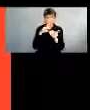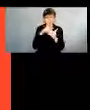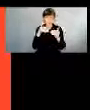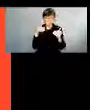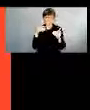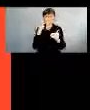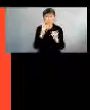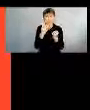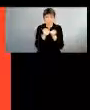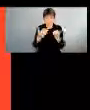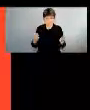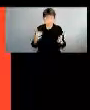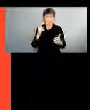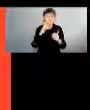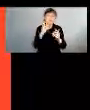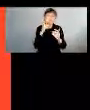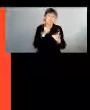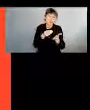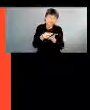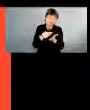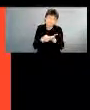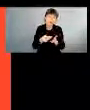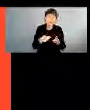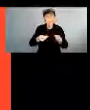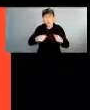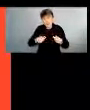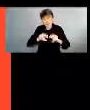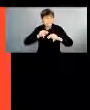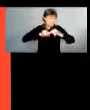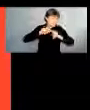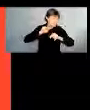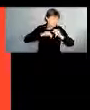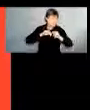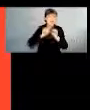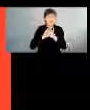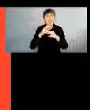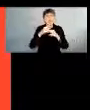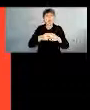Major purchases of equipment, land or buildings are considered capital expenses because they